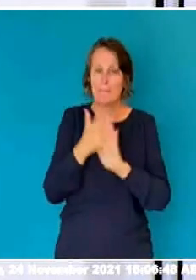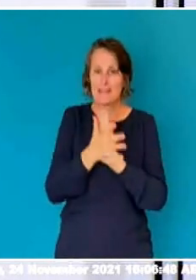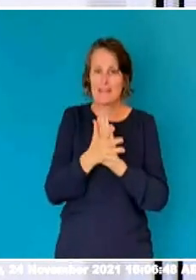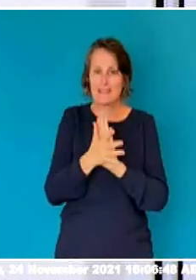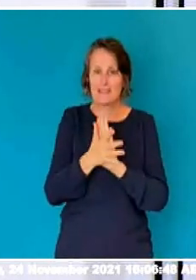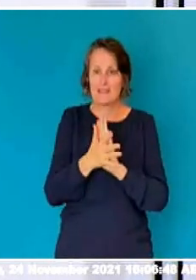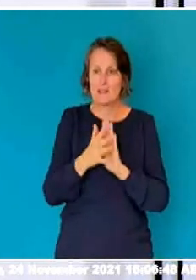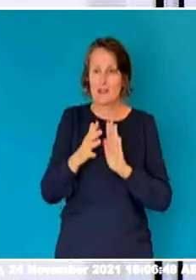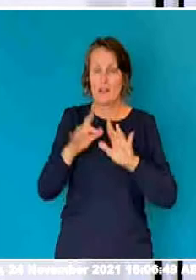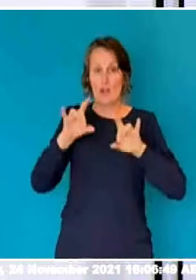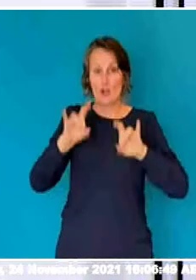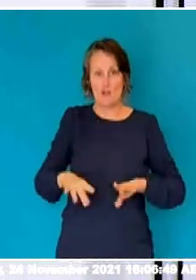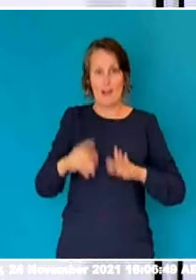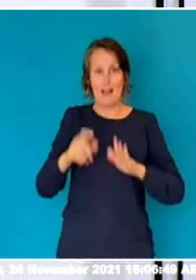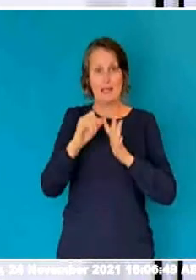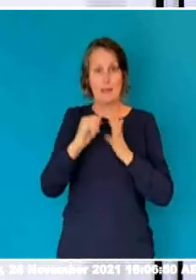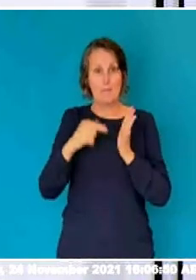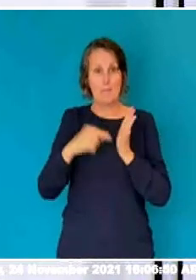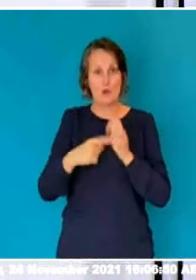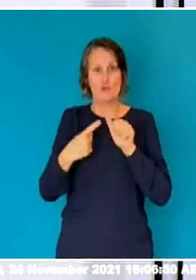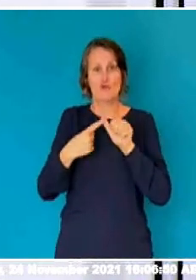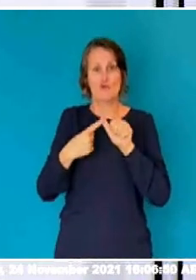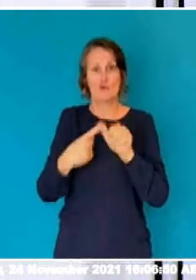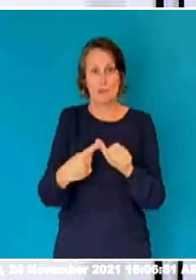Post responds to non work-related injuries?